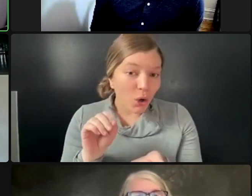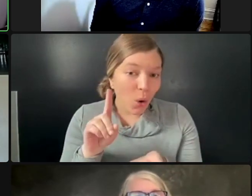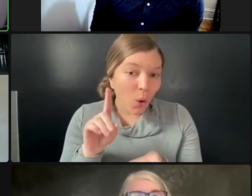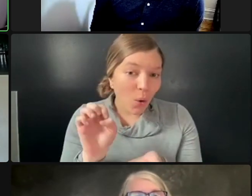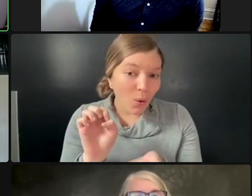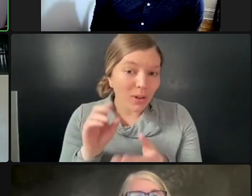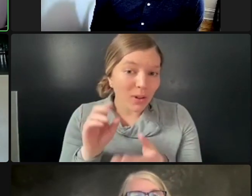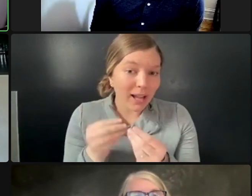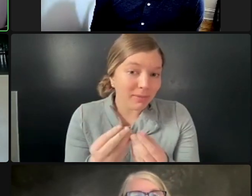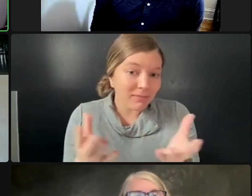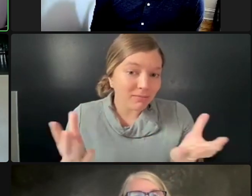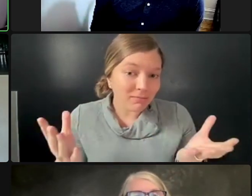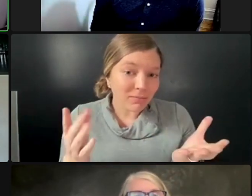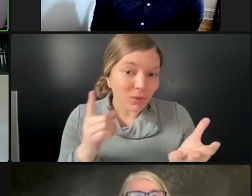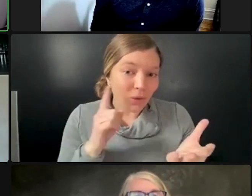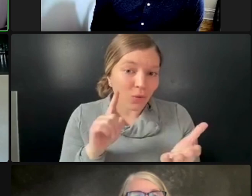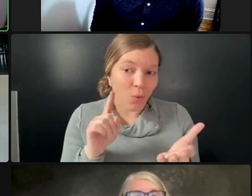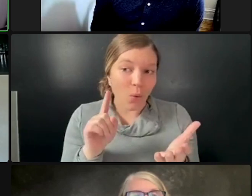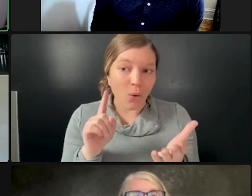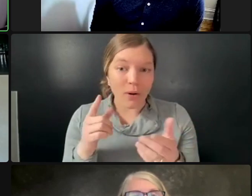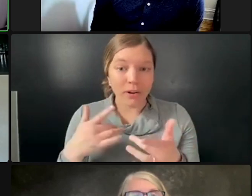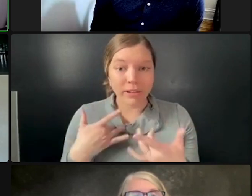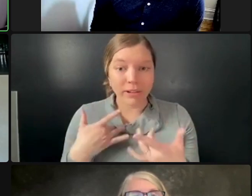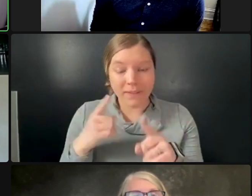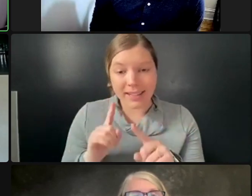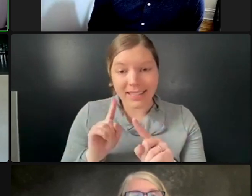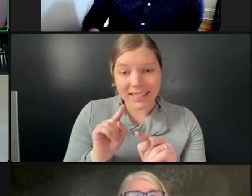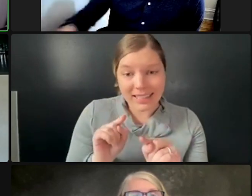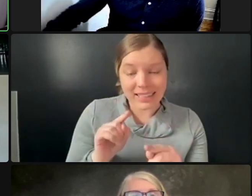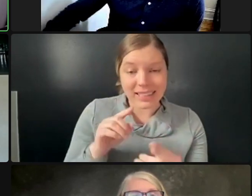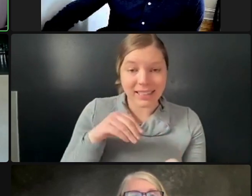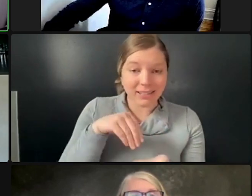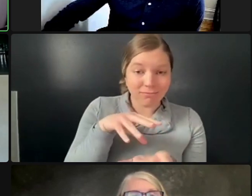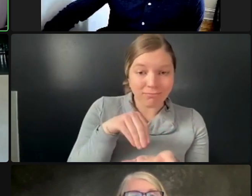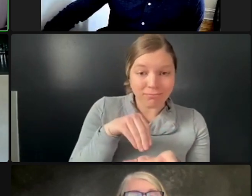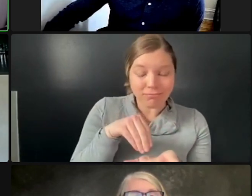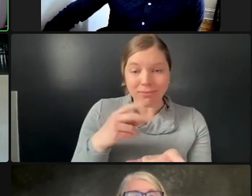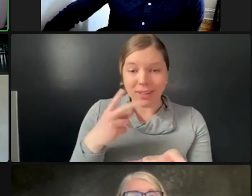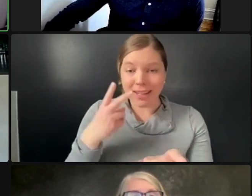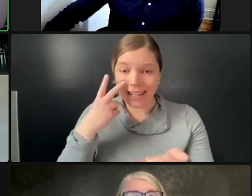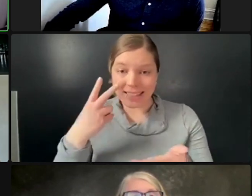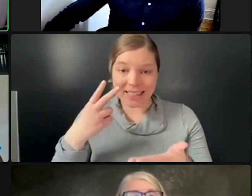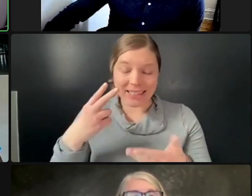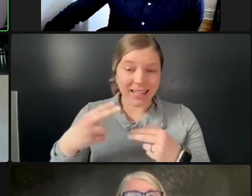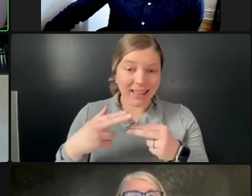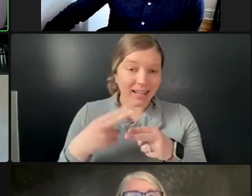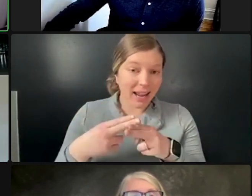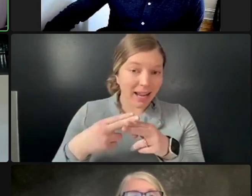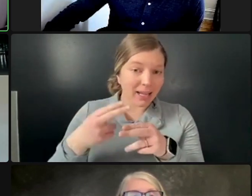I know other times, the QR code could be made readily available for the events.